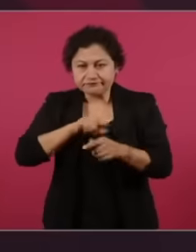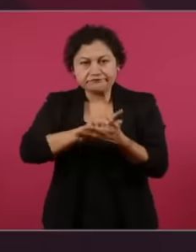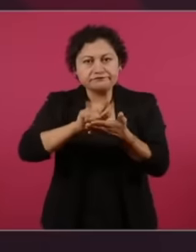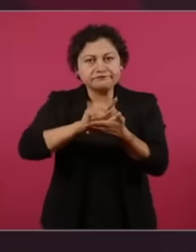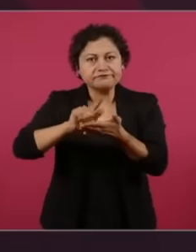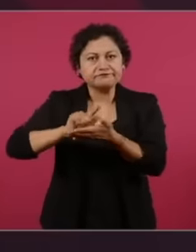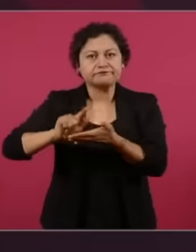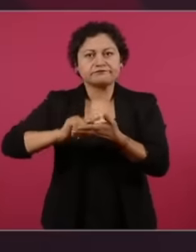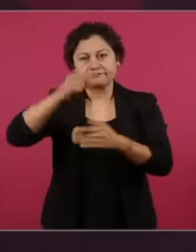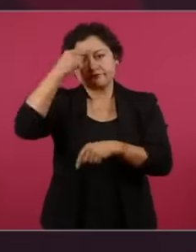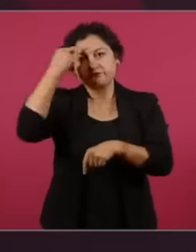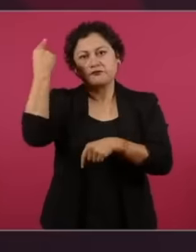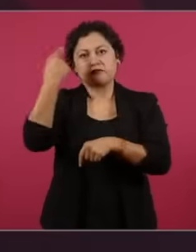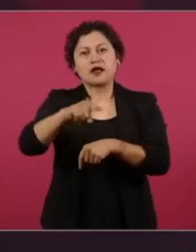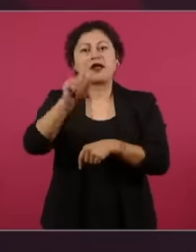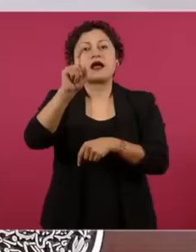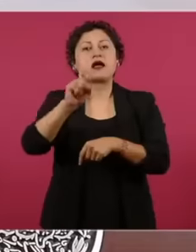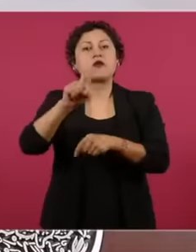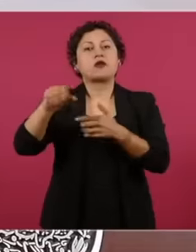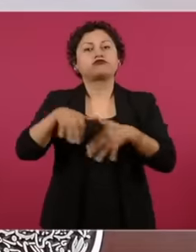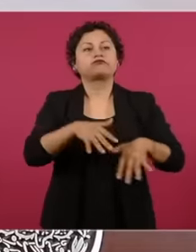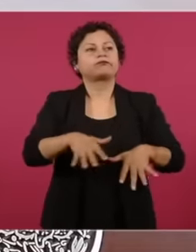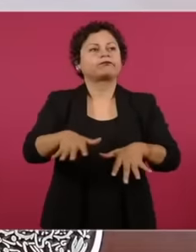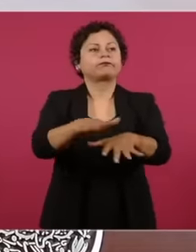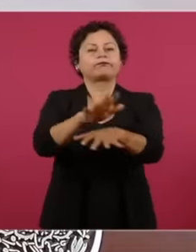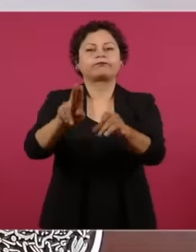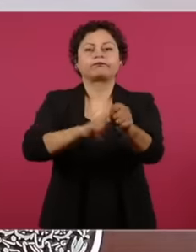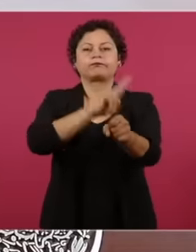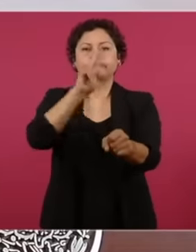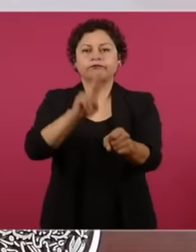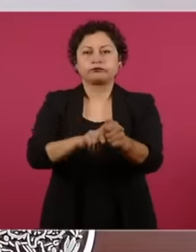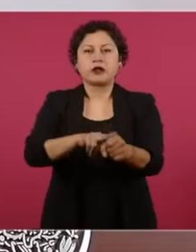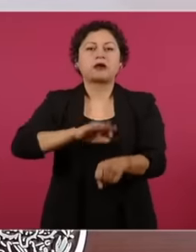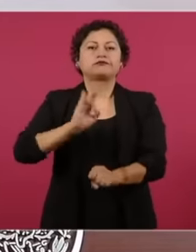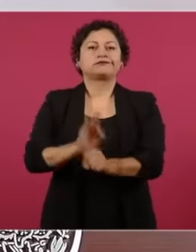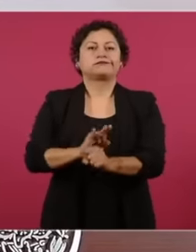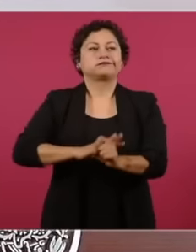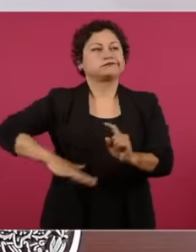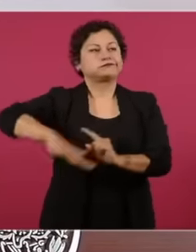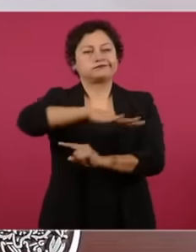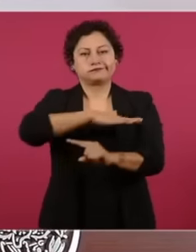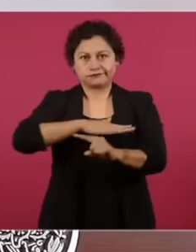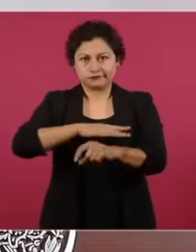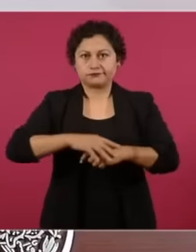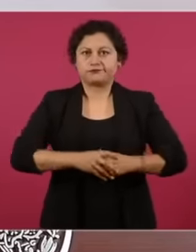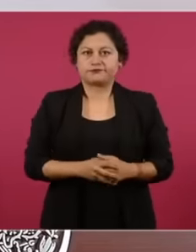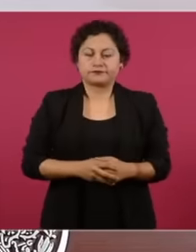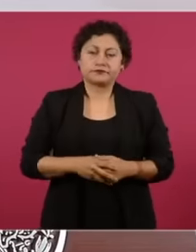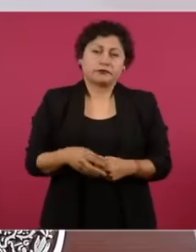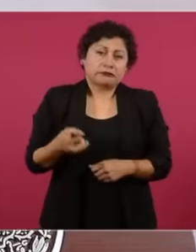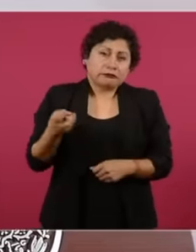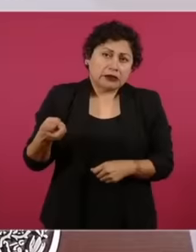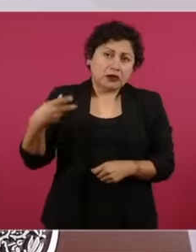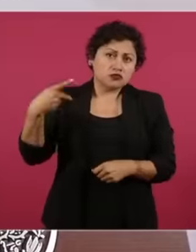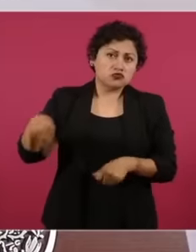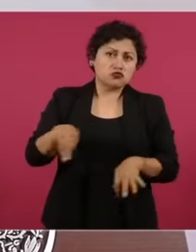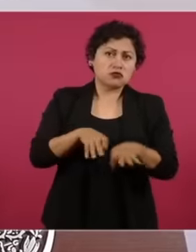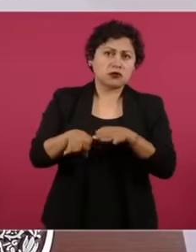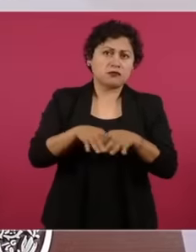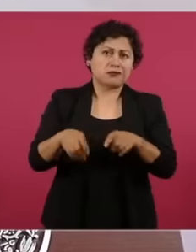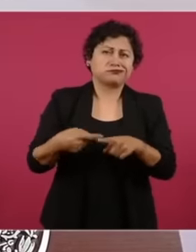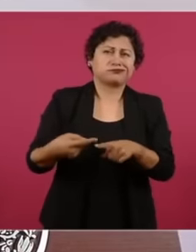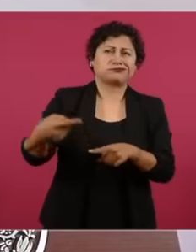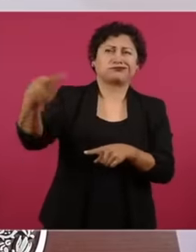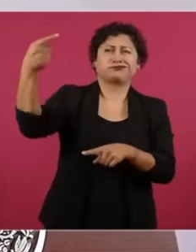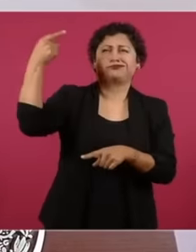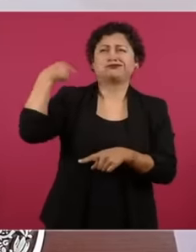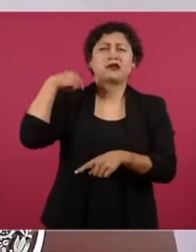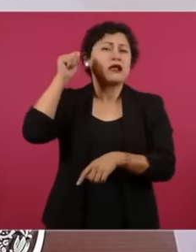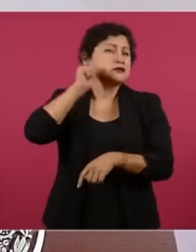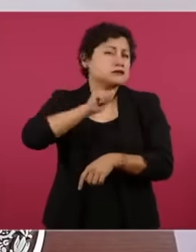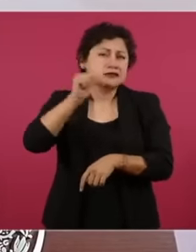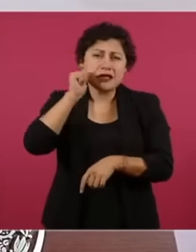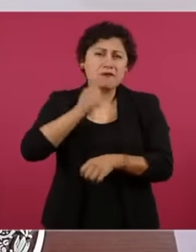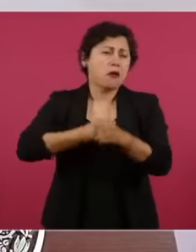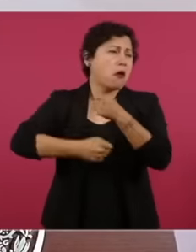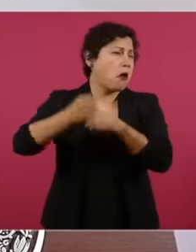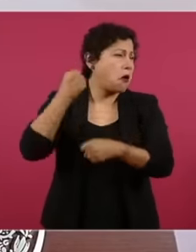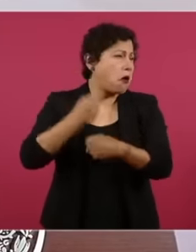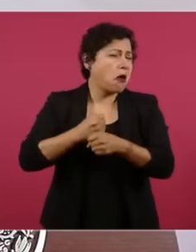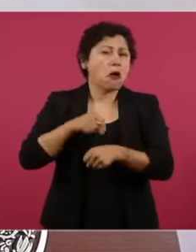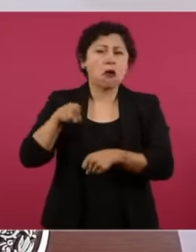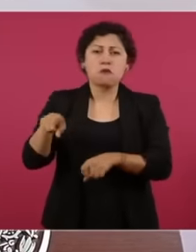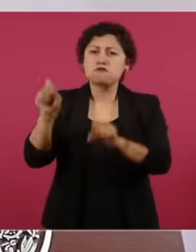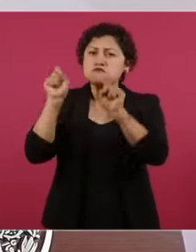decades and it is also known a little and the other thing that is very important is the cleaning